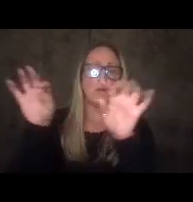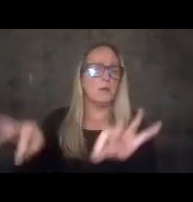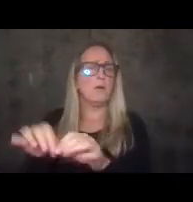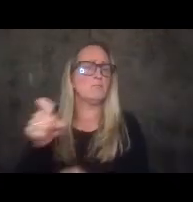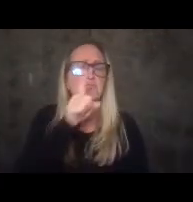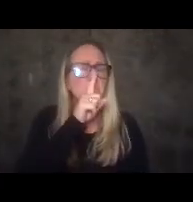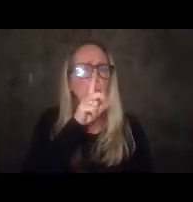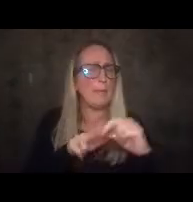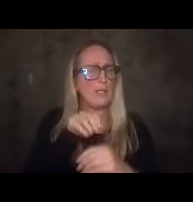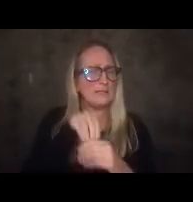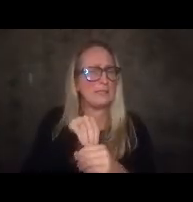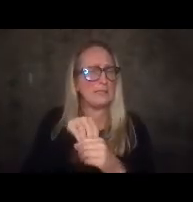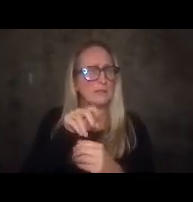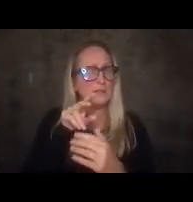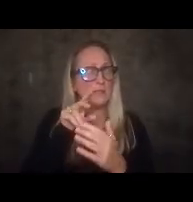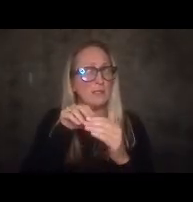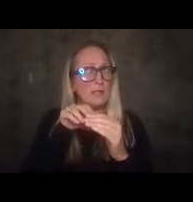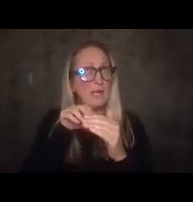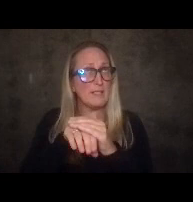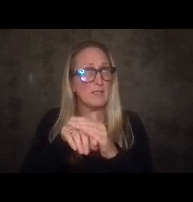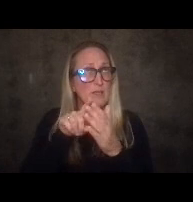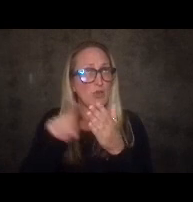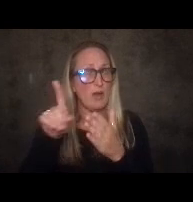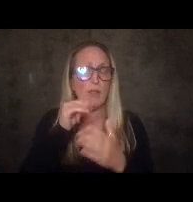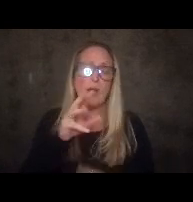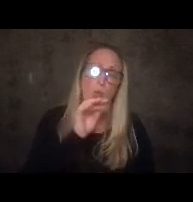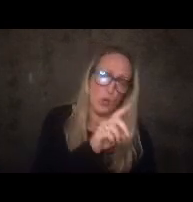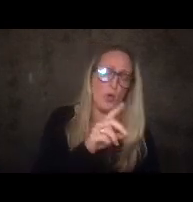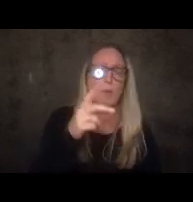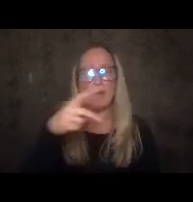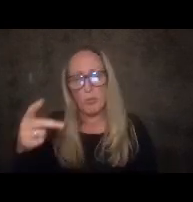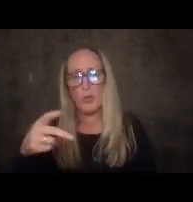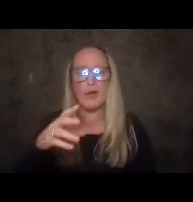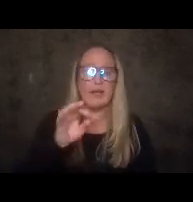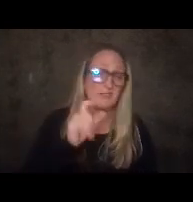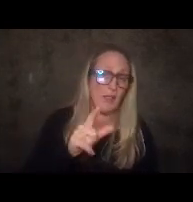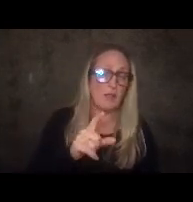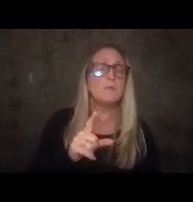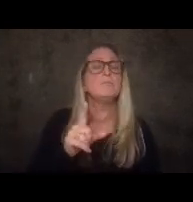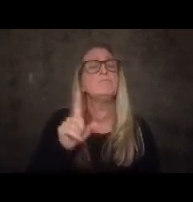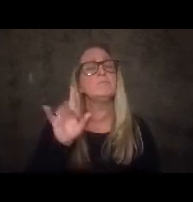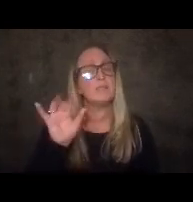a built in accessibility checker like word. PowerPoint and Excel do, so that's something that I would have to